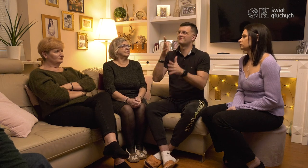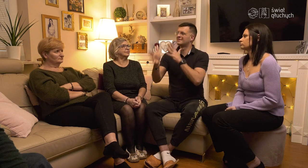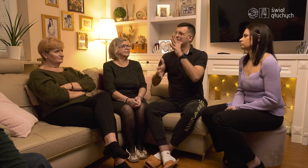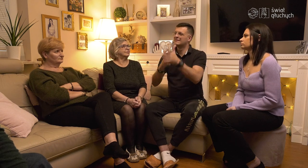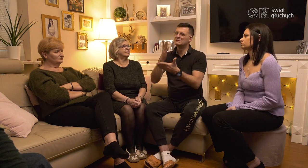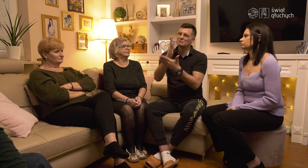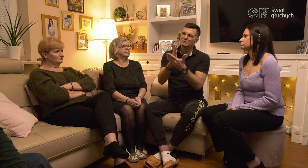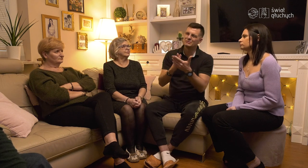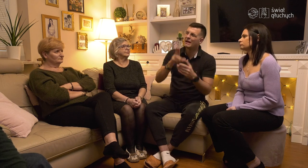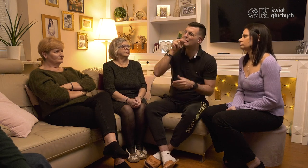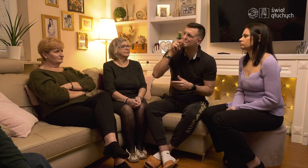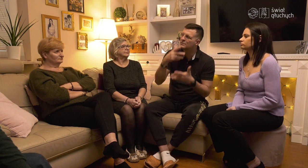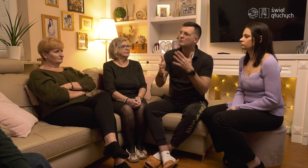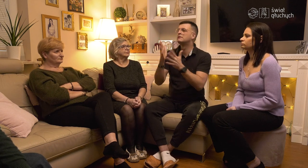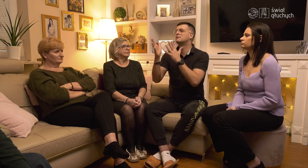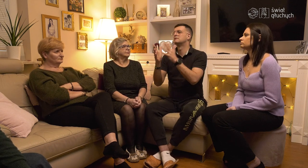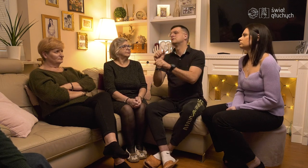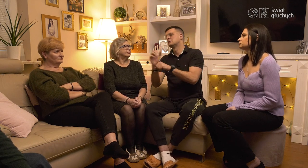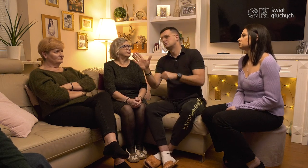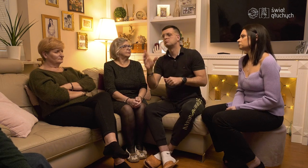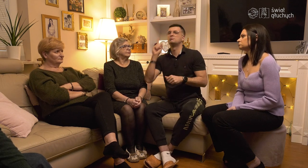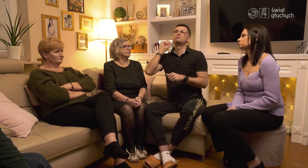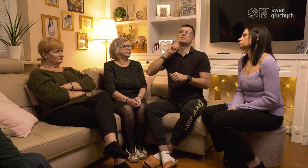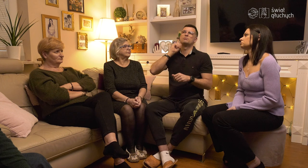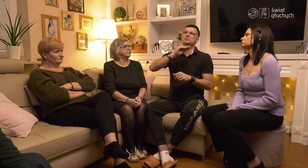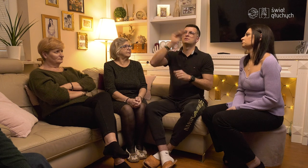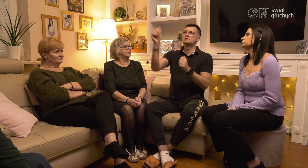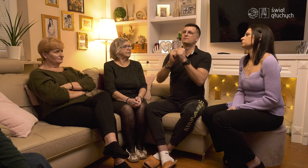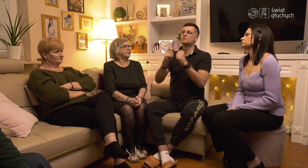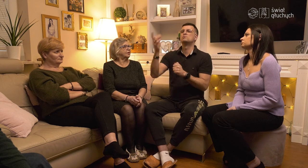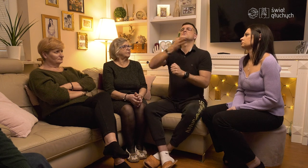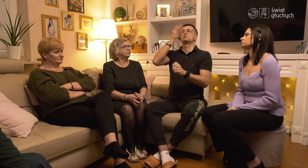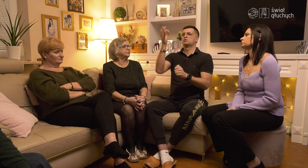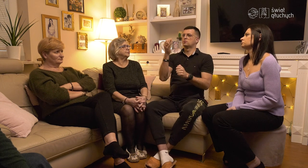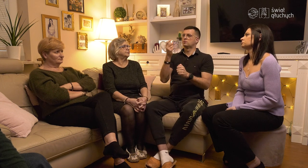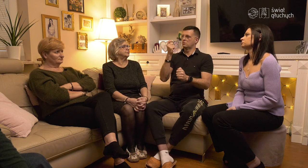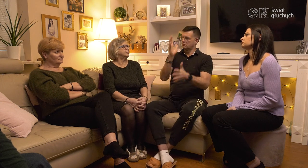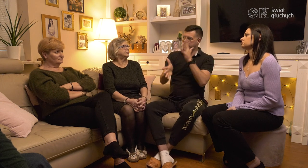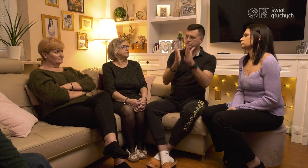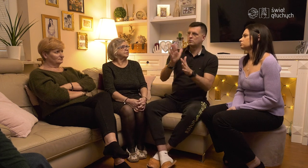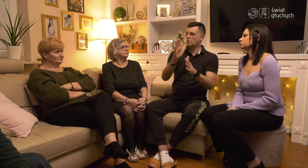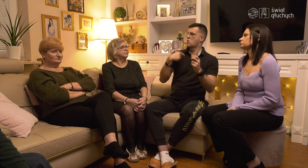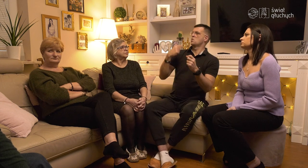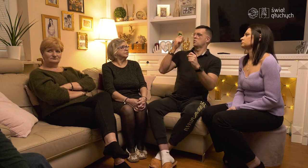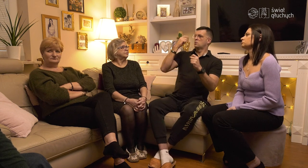only part of the teachers signed, part spoke. In Przemyśl it was better, more teachers signed.